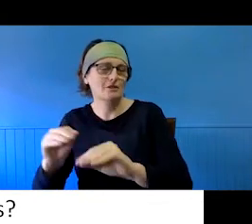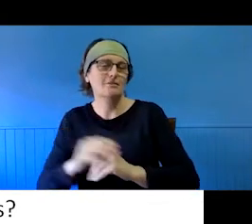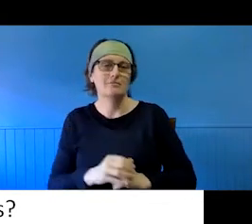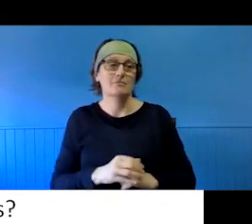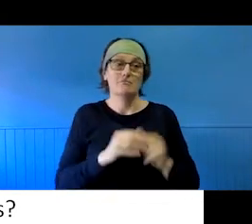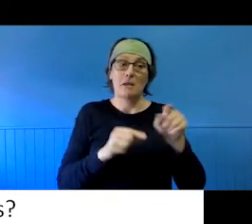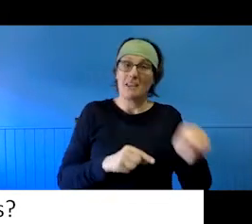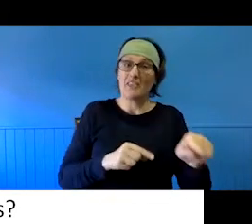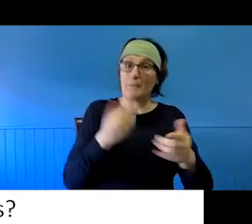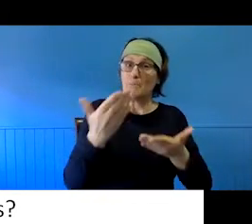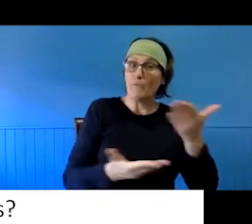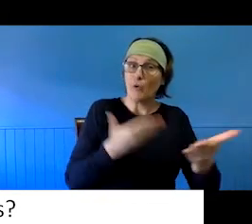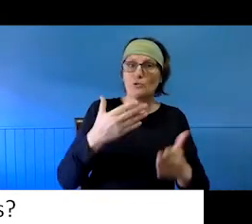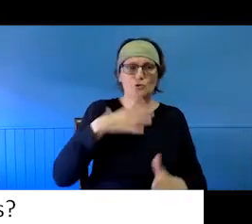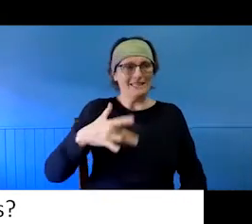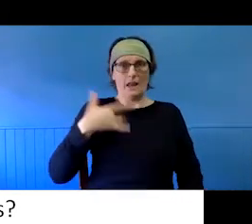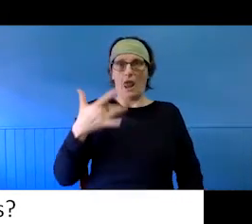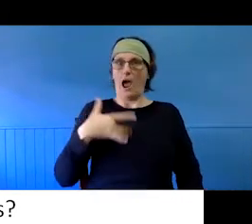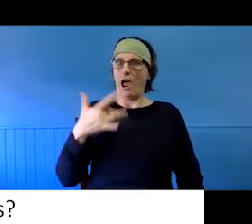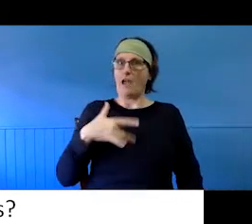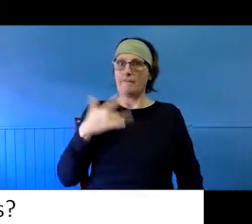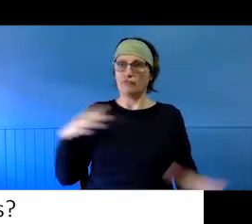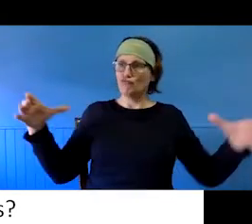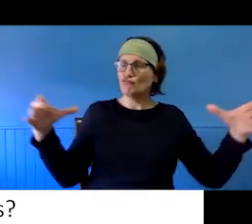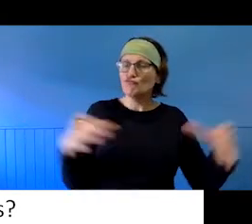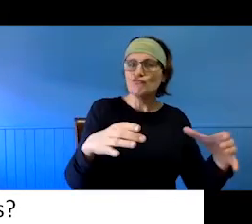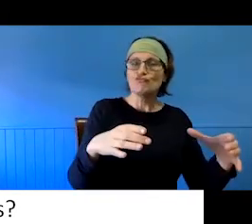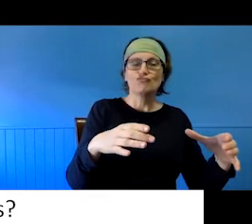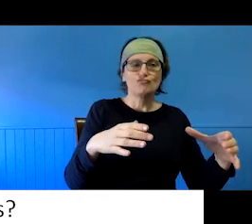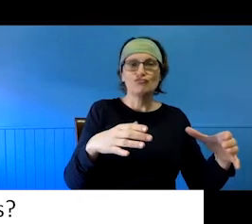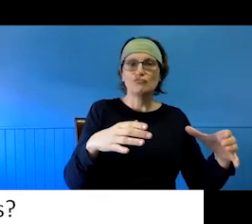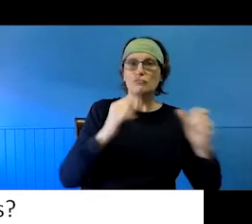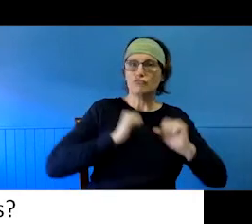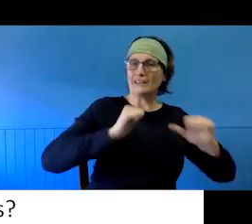you're going to scaffold for students is going to be different